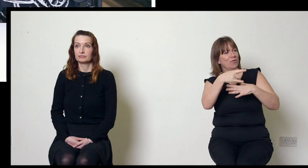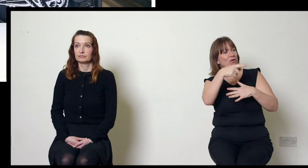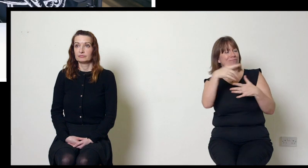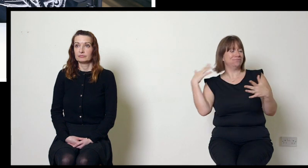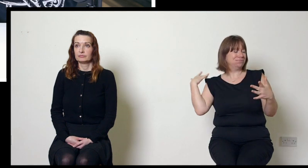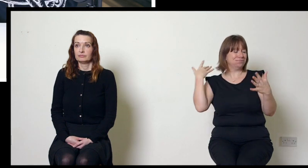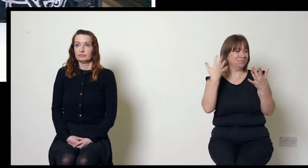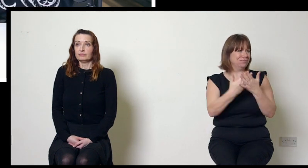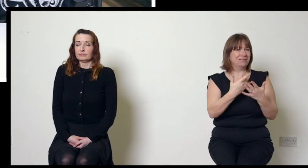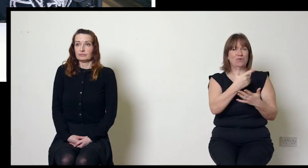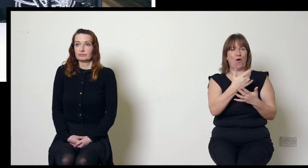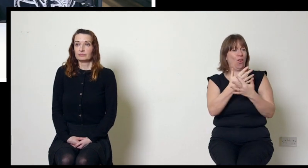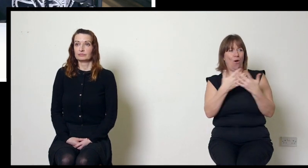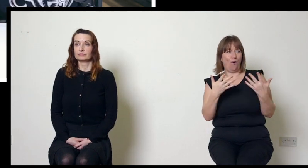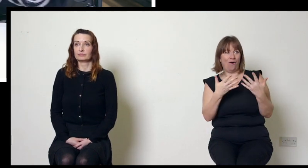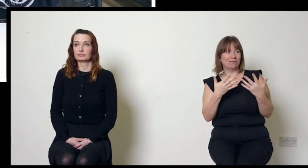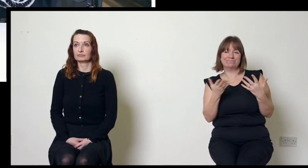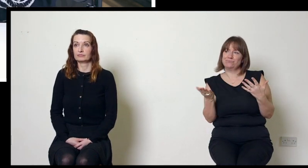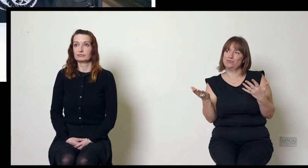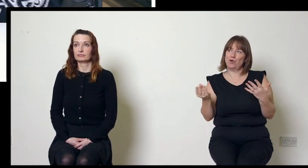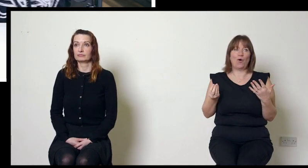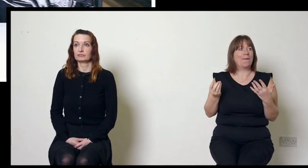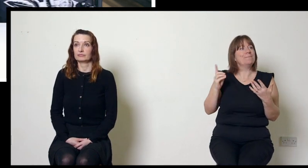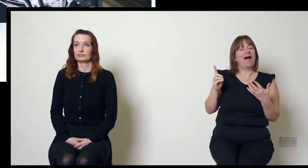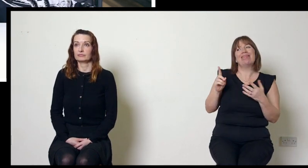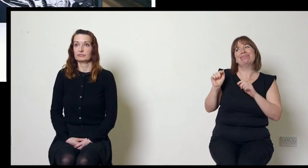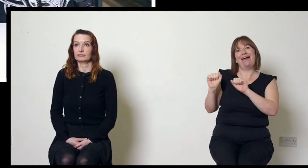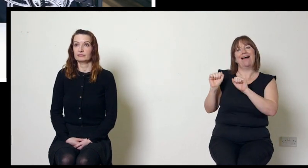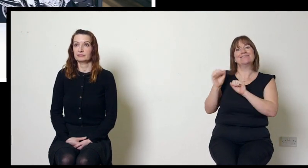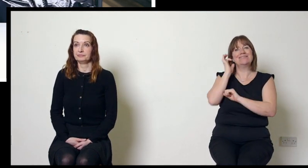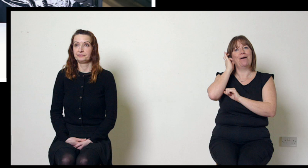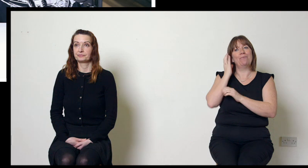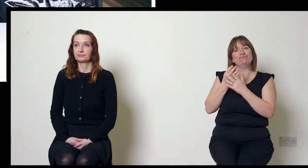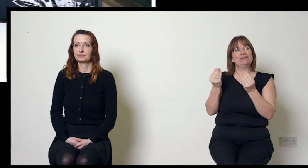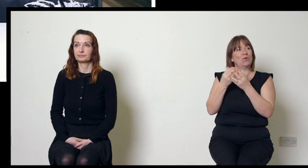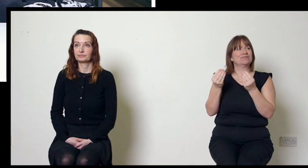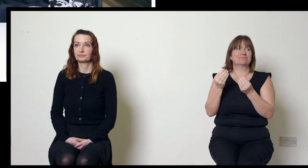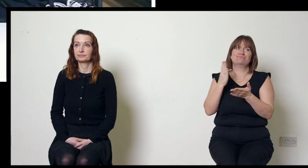So there wasn't too much that I personally took from it apart from that. But it is a good resource, particularly people that are starting out there and that see digital culture Network